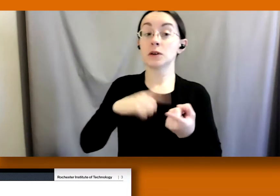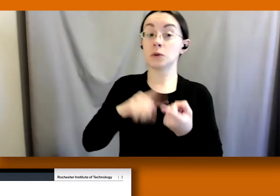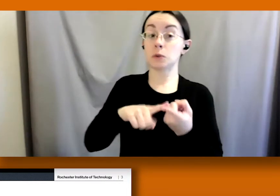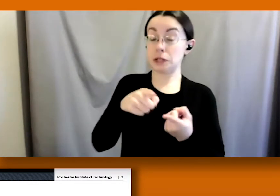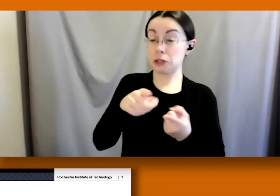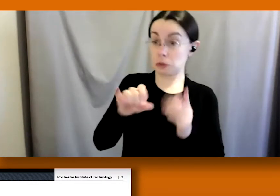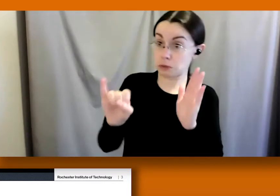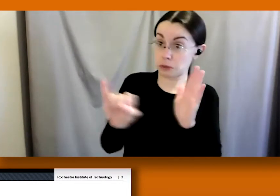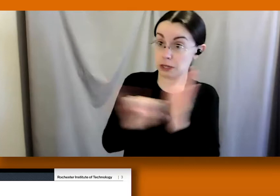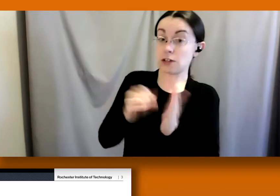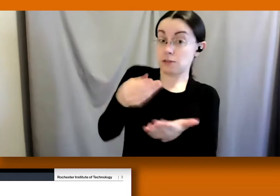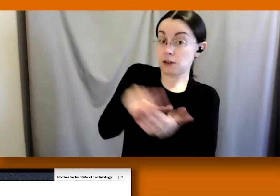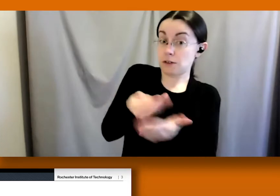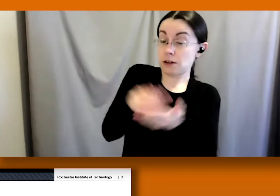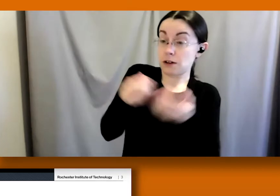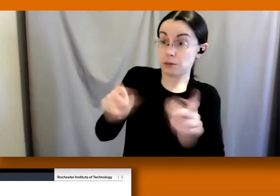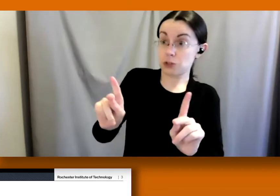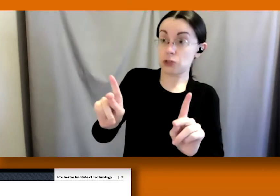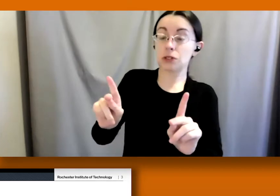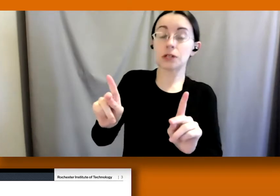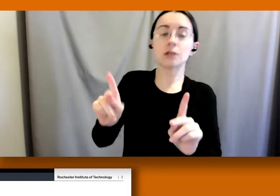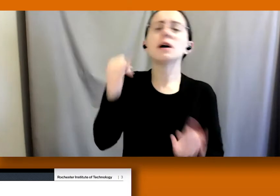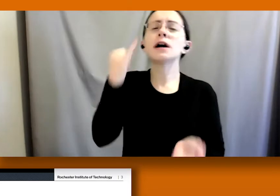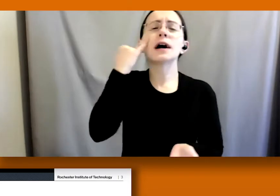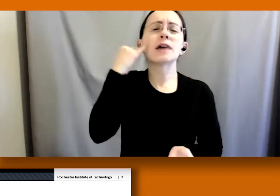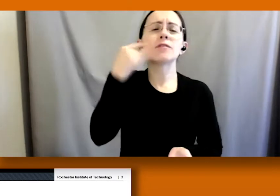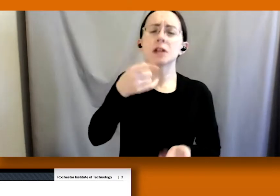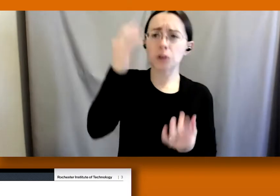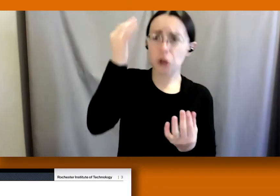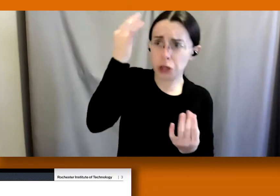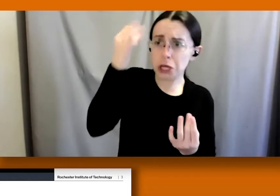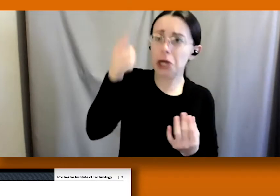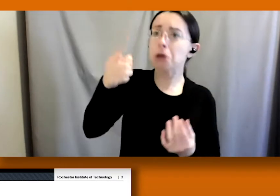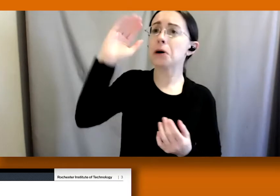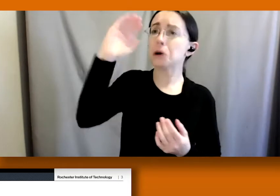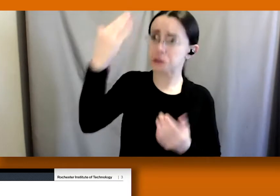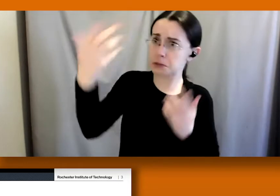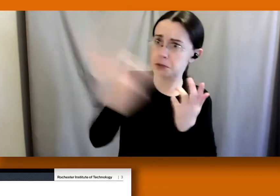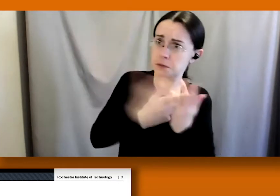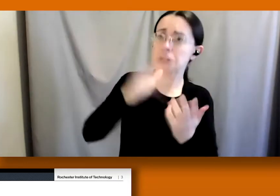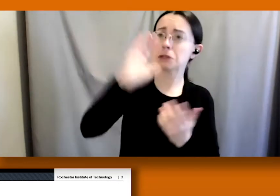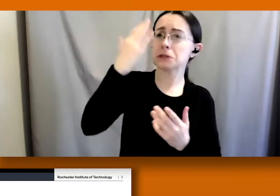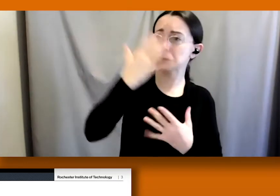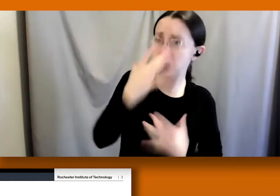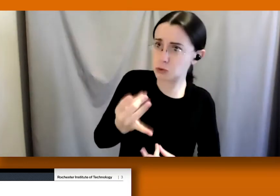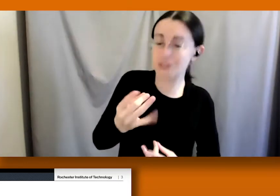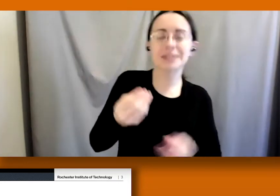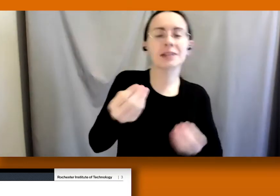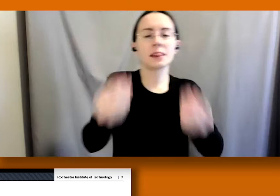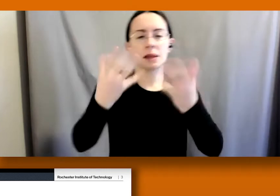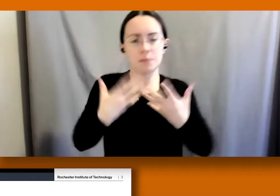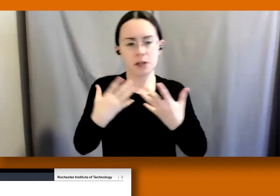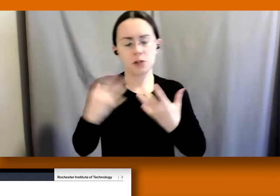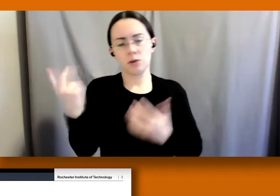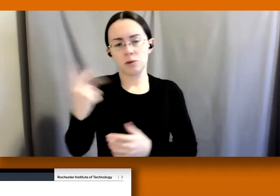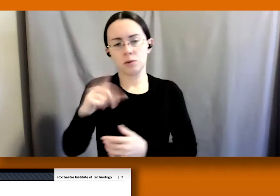even if it's just a thought, please alert myself or Laurie. Um, we both work as a team together,